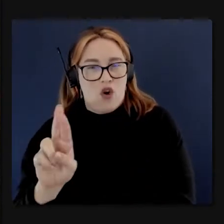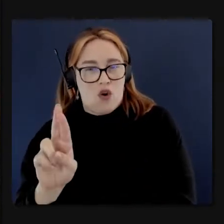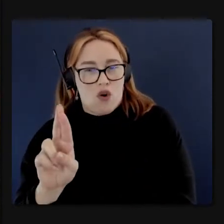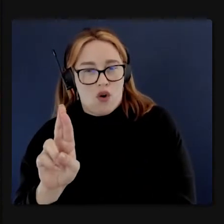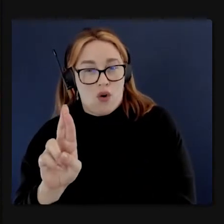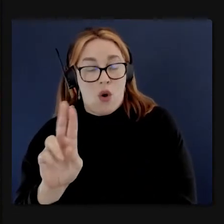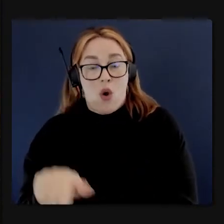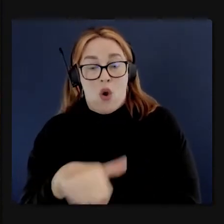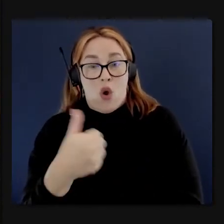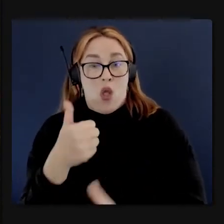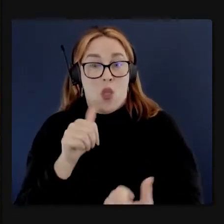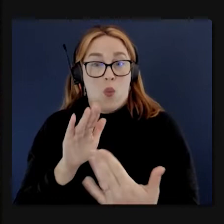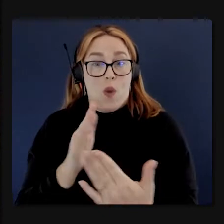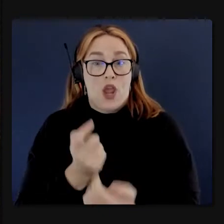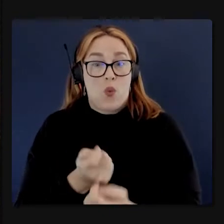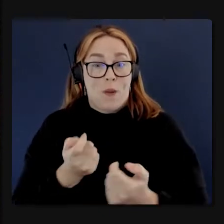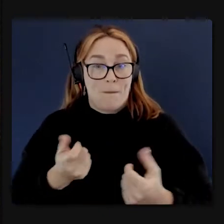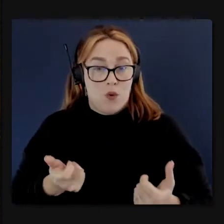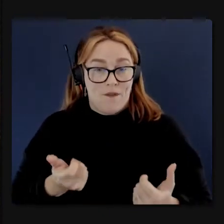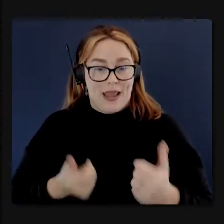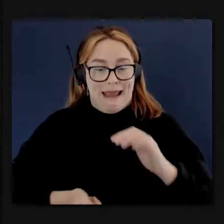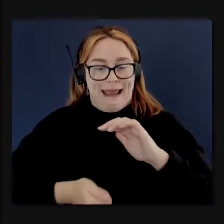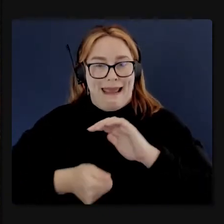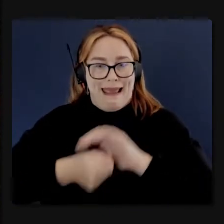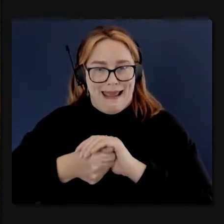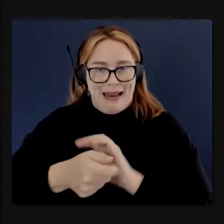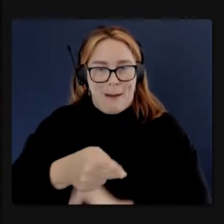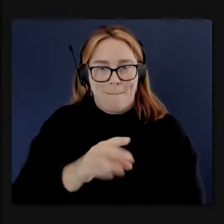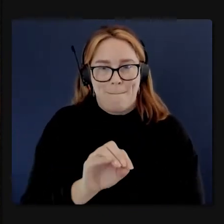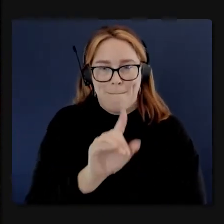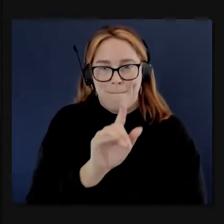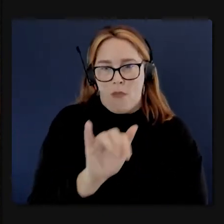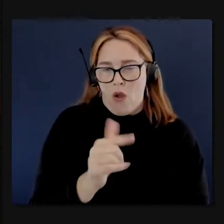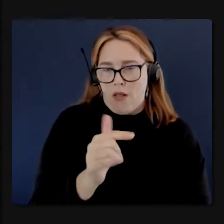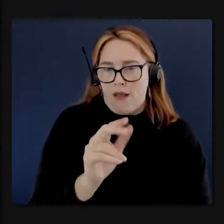Another way of removing hidden polygons is using our aggregation processor,